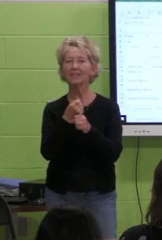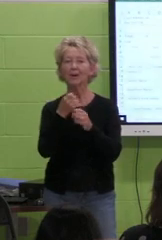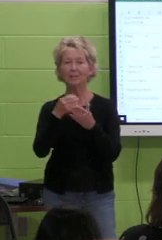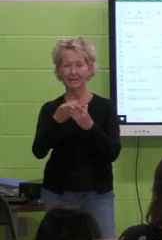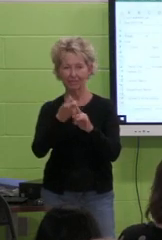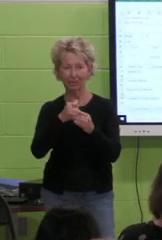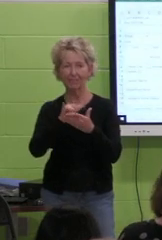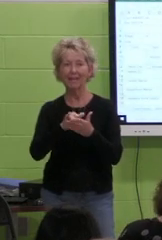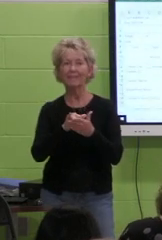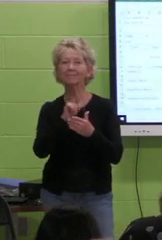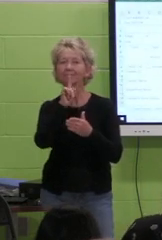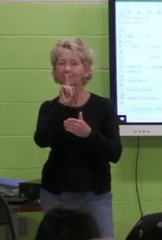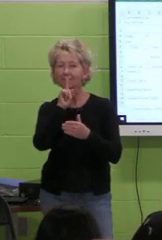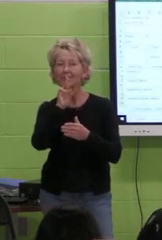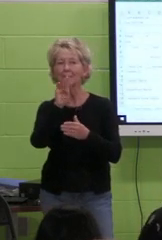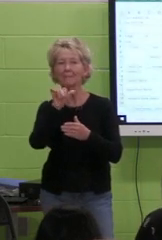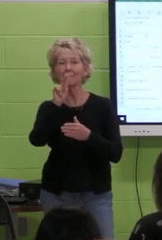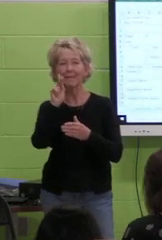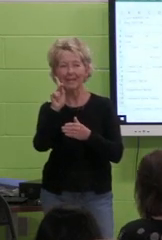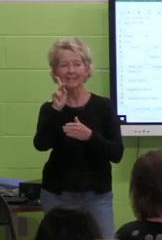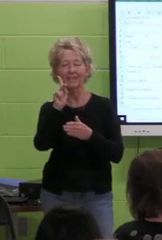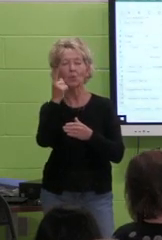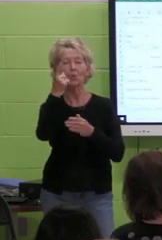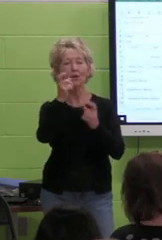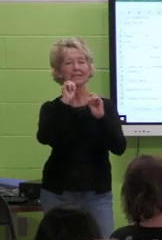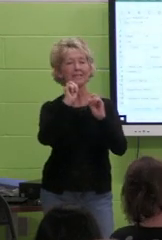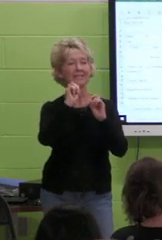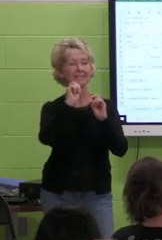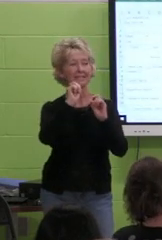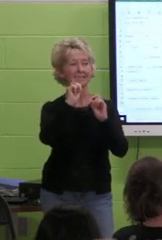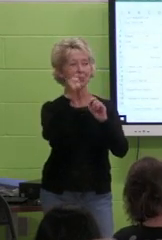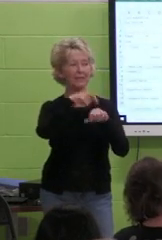given to me as the check and then one year it was like oh you have to go get the check every